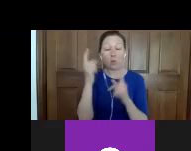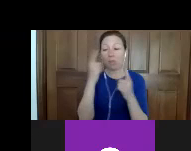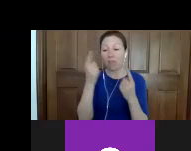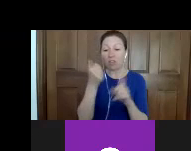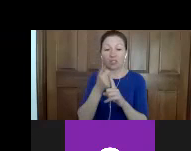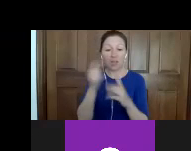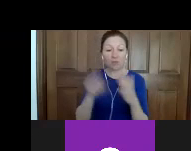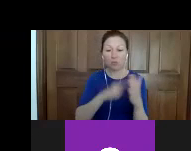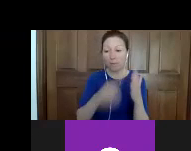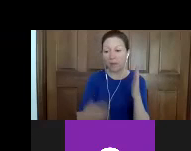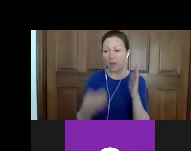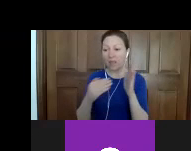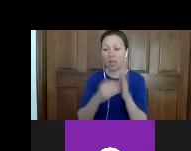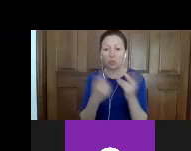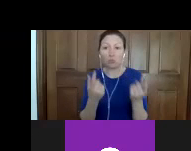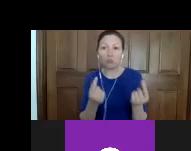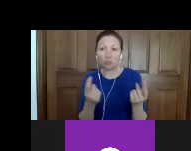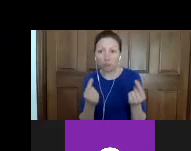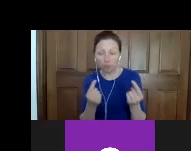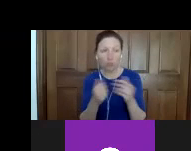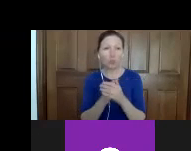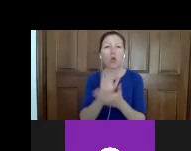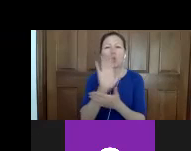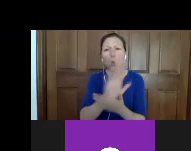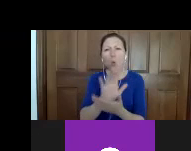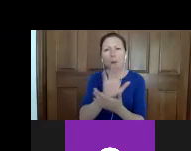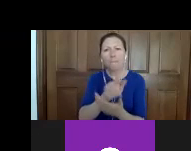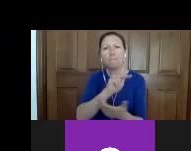for your job interview, your network can give you all kinds of information.